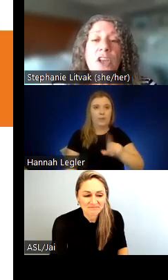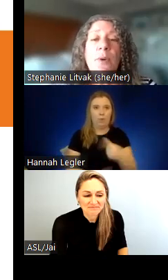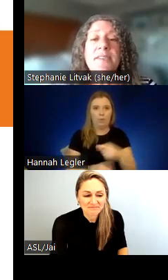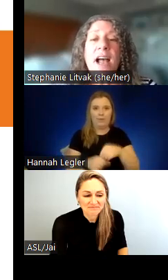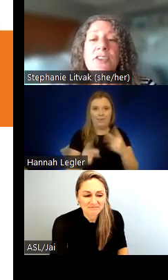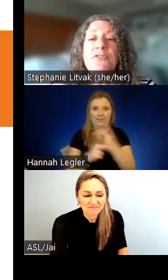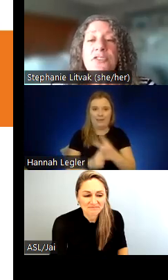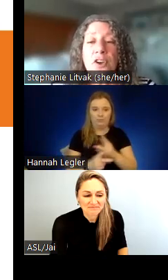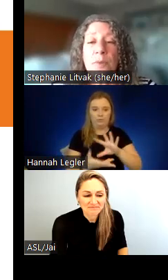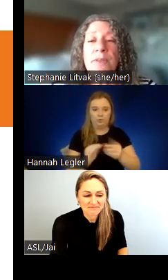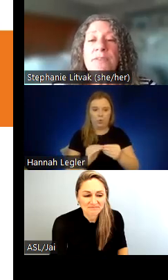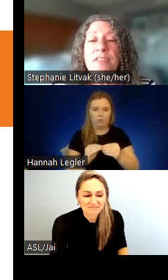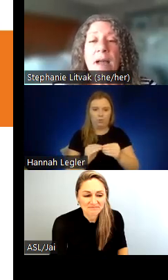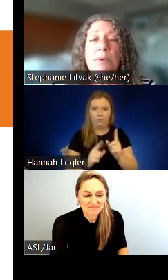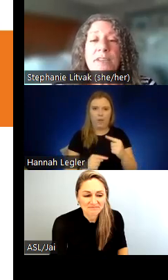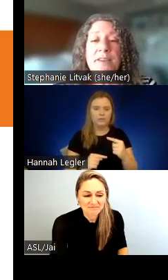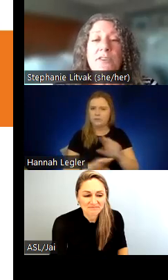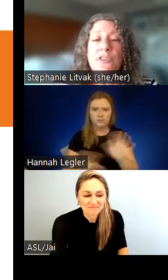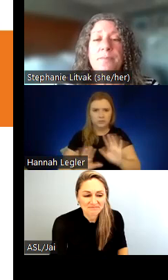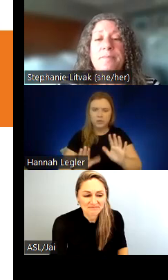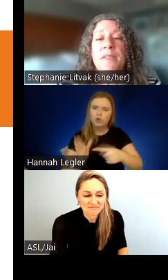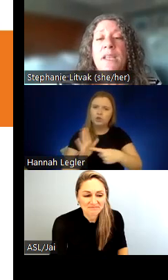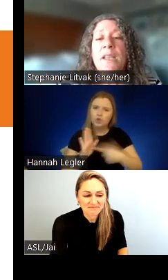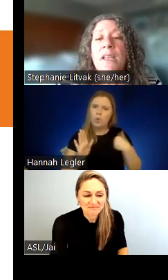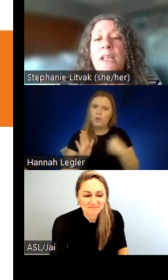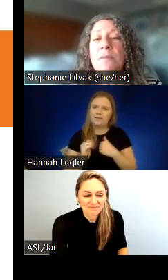Show us how you determined that percentage.